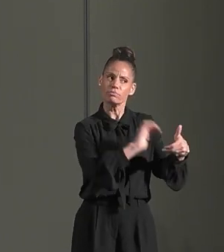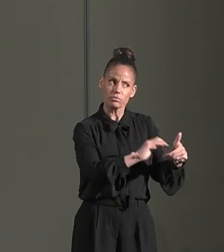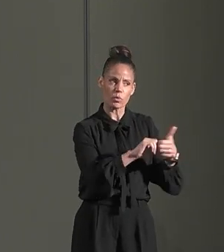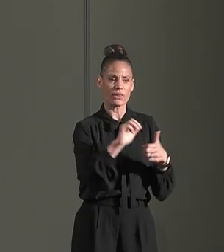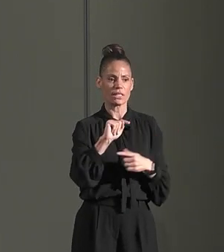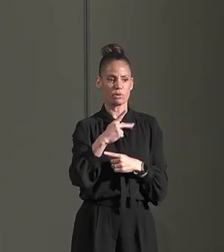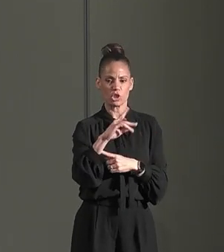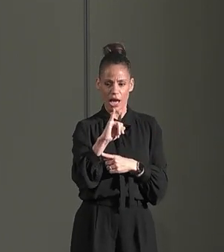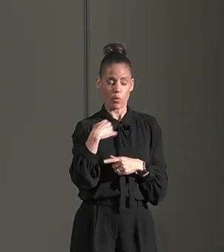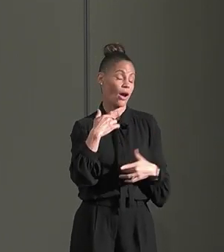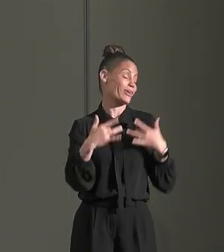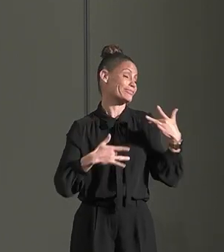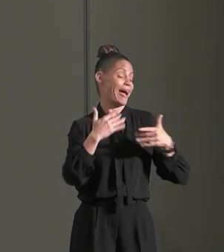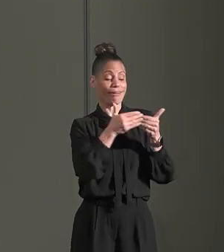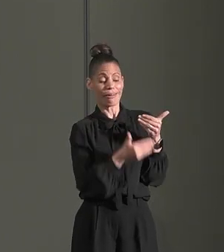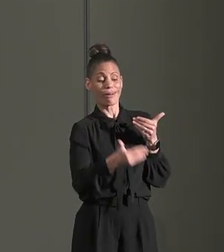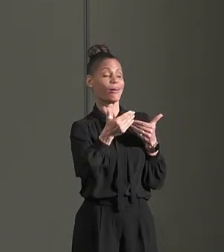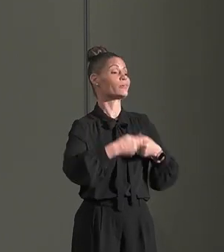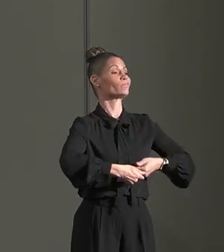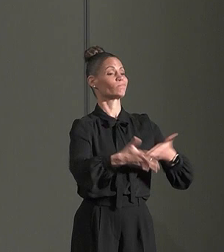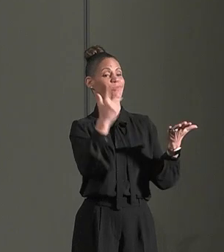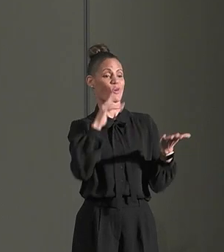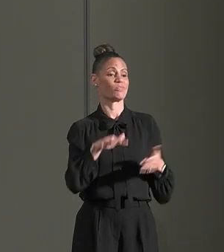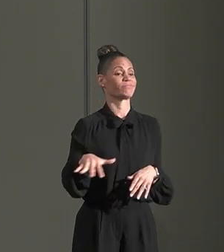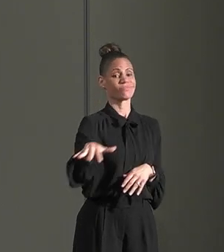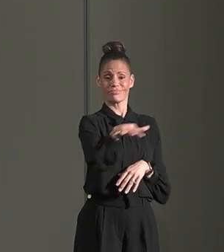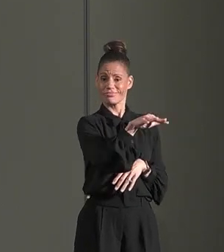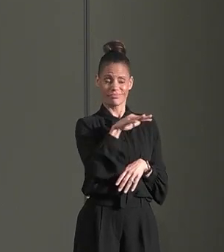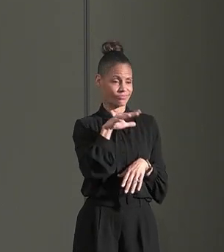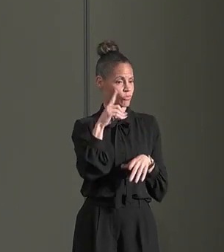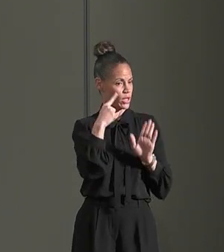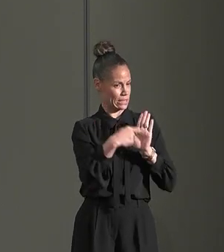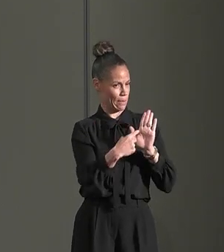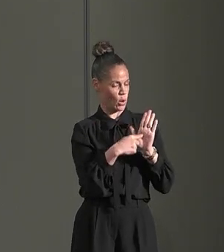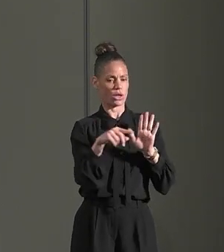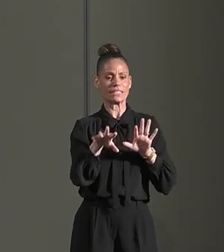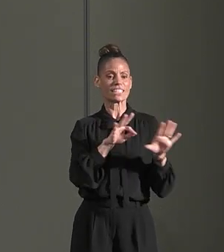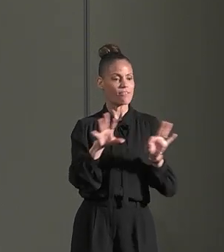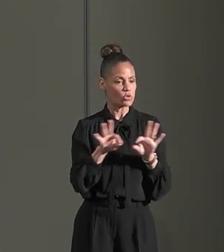about what we will bring to the marketplace with some things like the discovery that I showed with